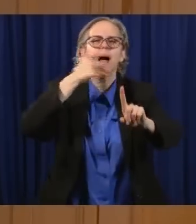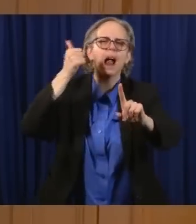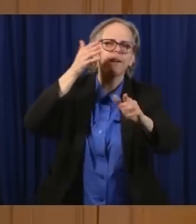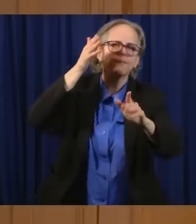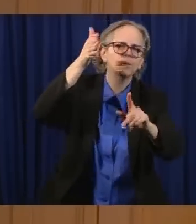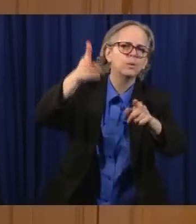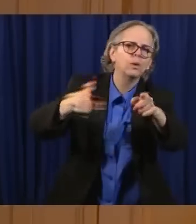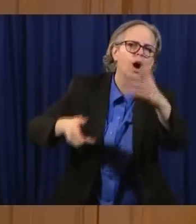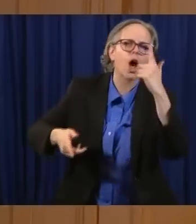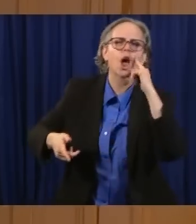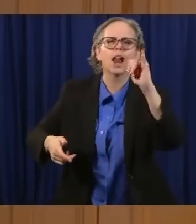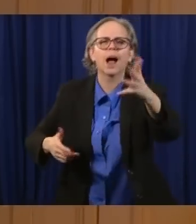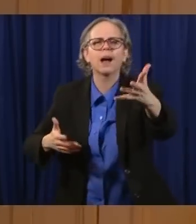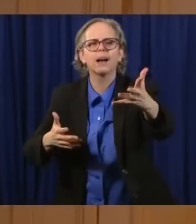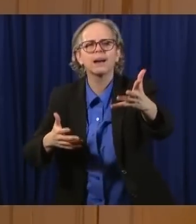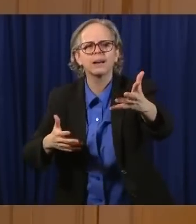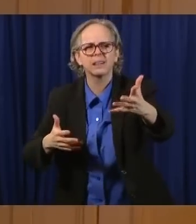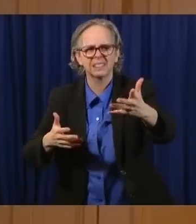AT THAT STAGE I IMAGINE HOW THINGS COULD BE.